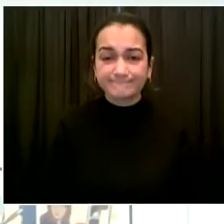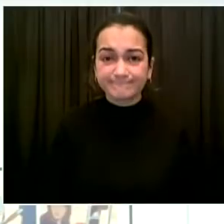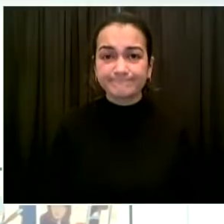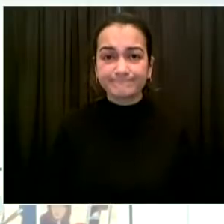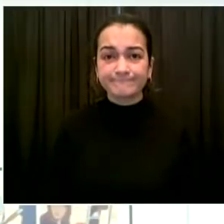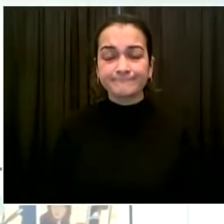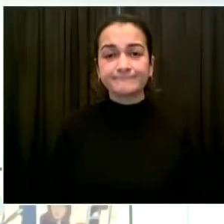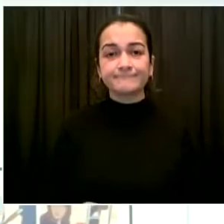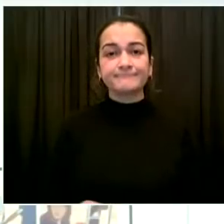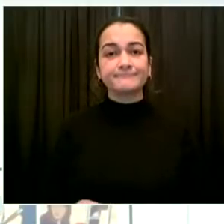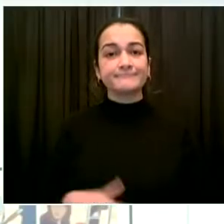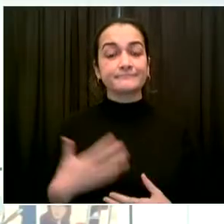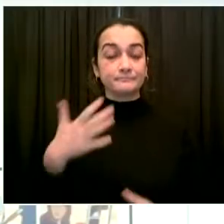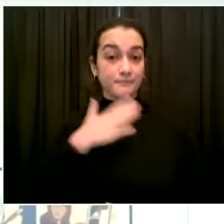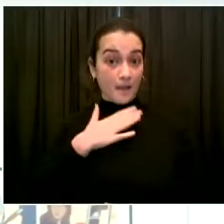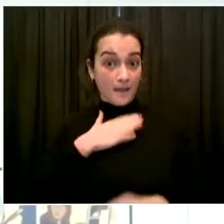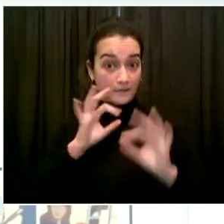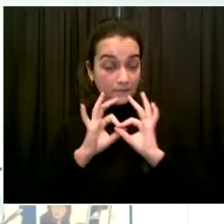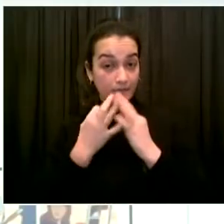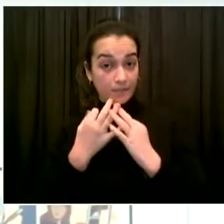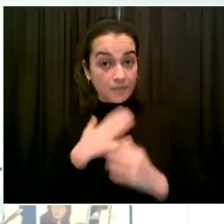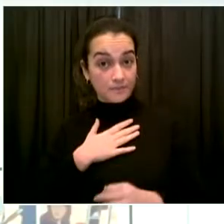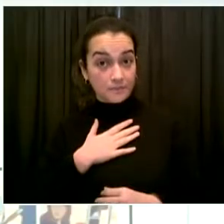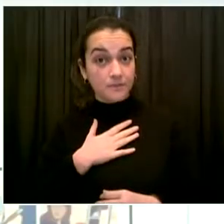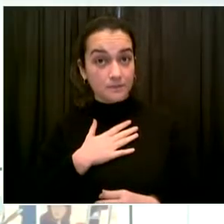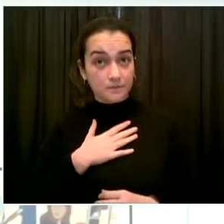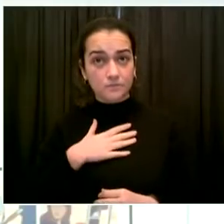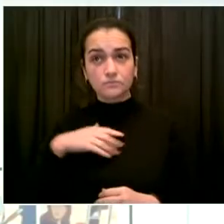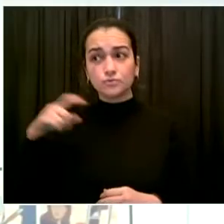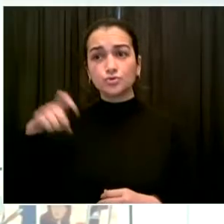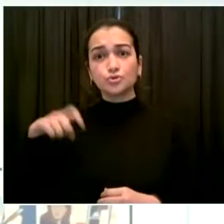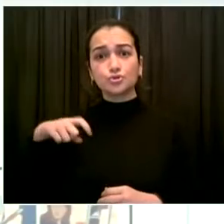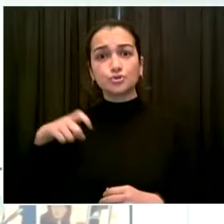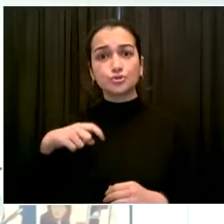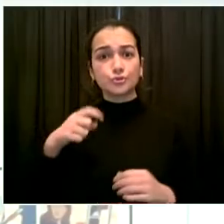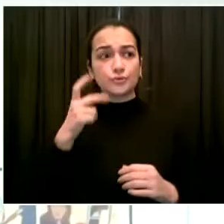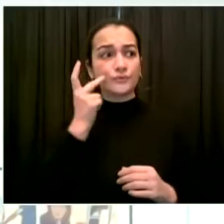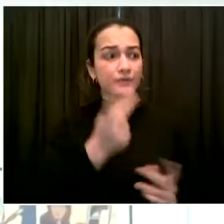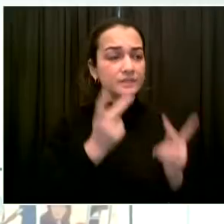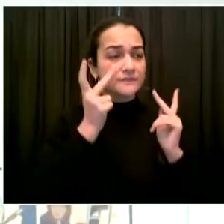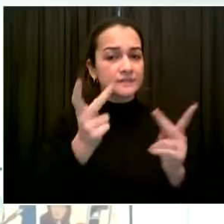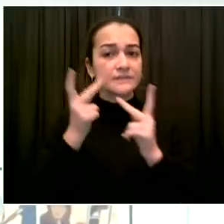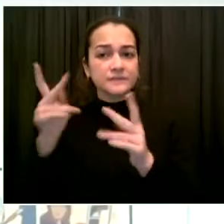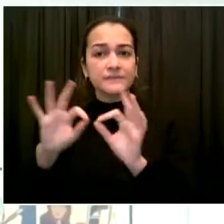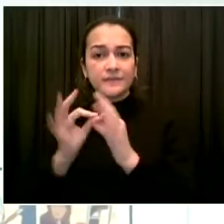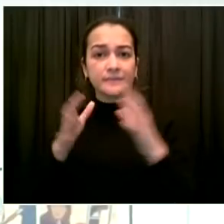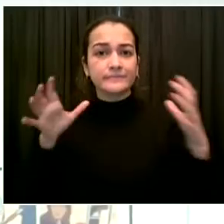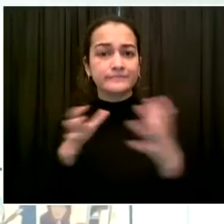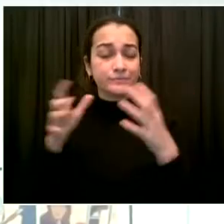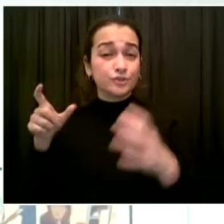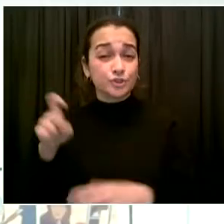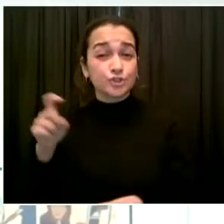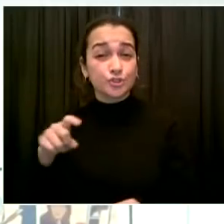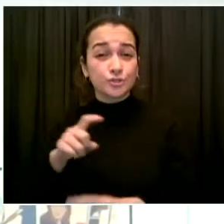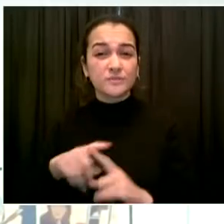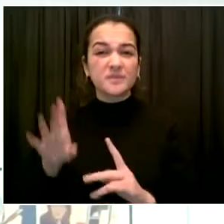FOR VACCINATION AND WE DECIDED TO PUT OFF OUT- OF-TOWN TRAVEL UNTIL SOMETIME IN THE NEW YEAR. WE WILL FIND WAYS TO SPEND